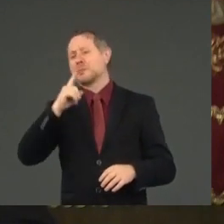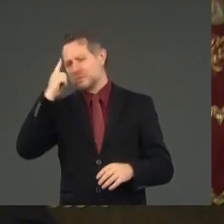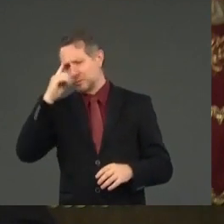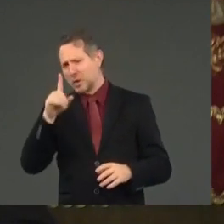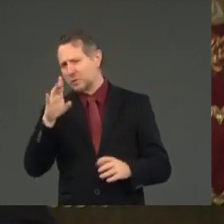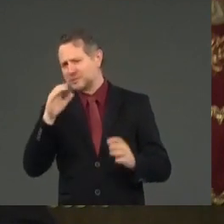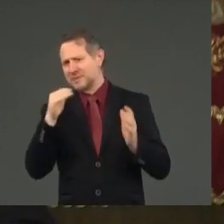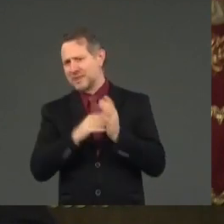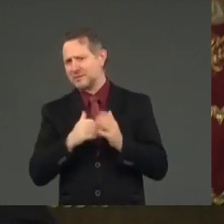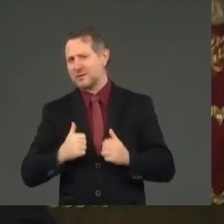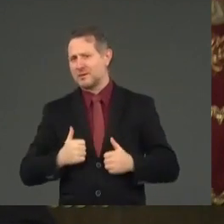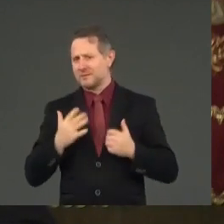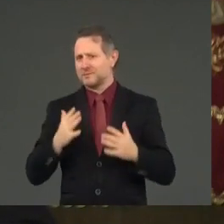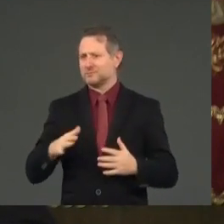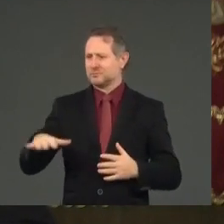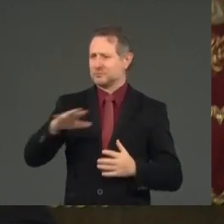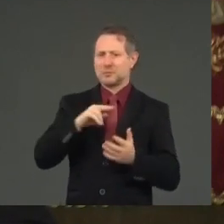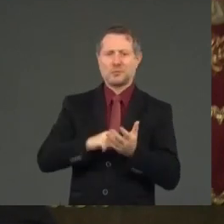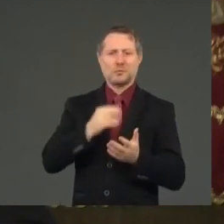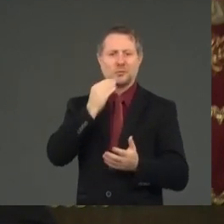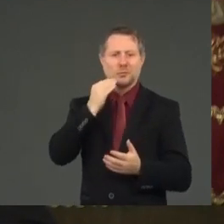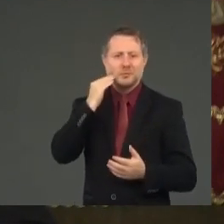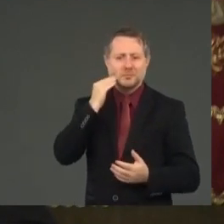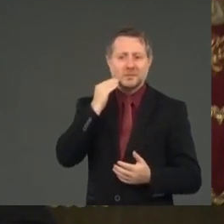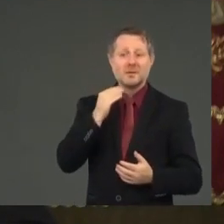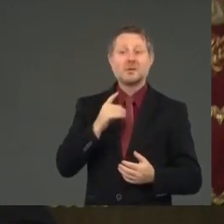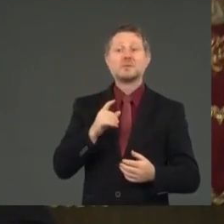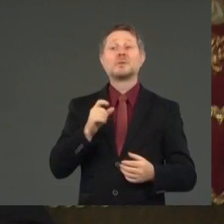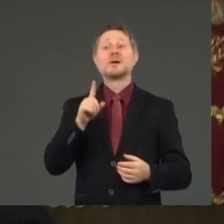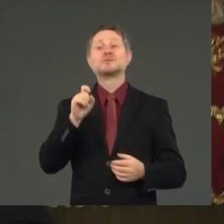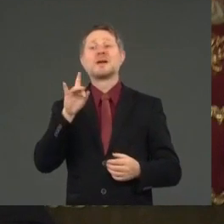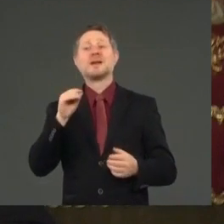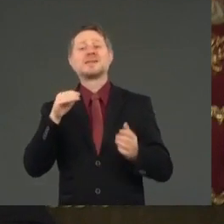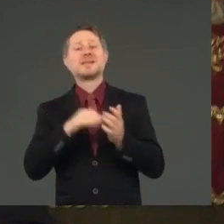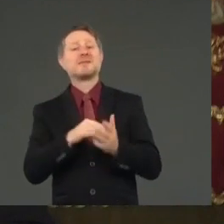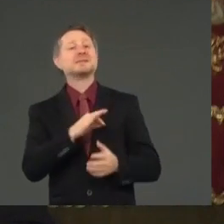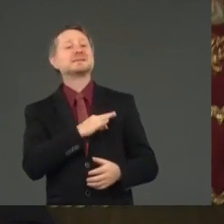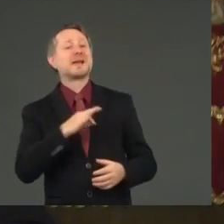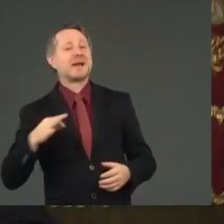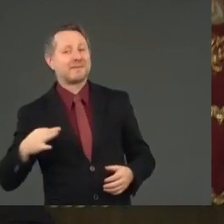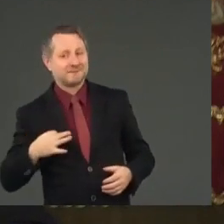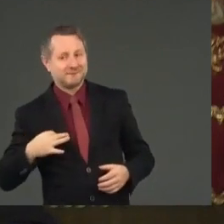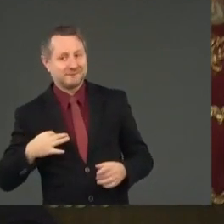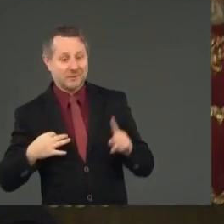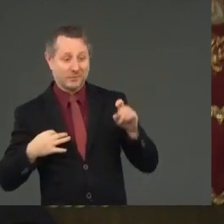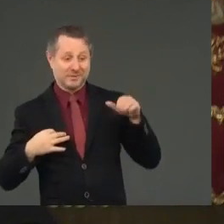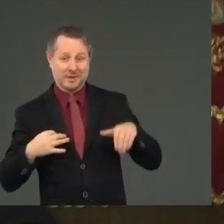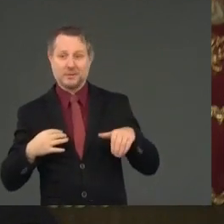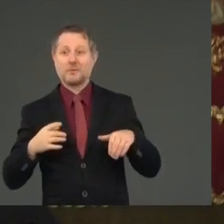GROUND. THAT'S TO HELP MEET THE MANDATE OF TWICE TESTING A WEEK.